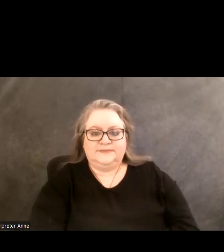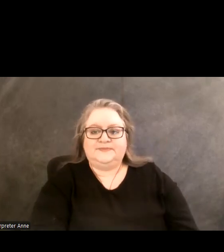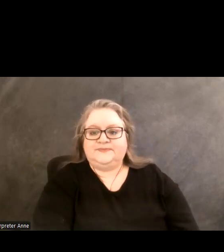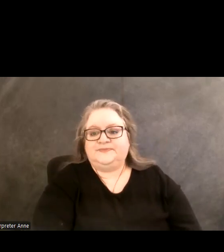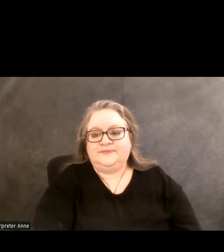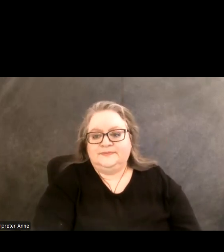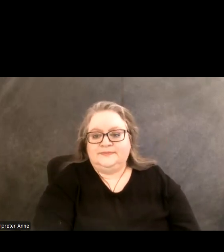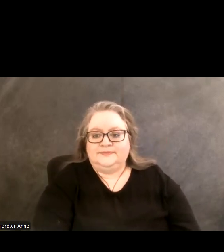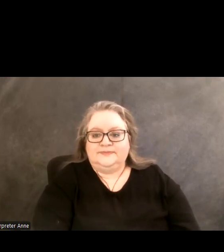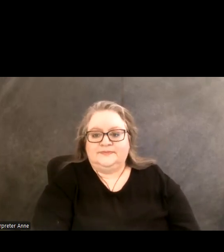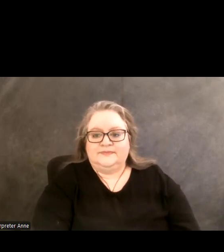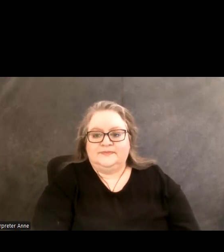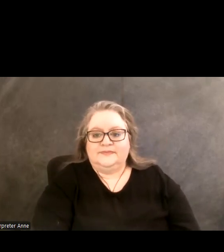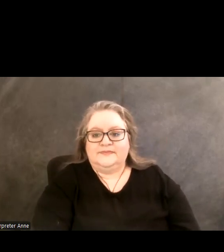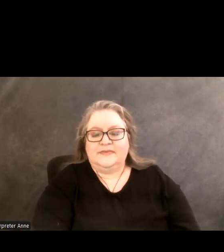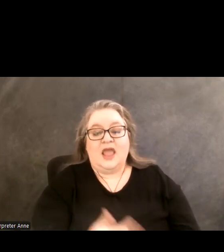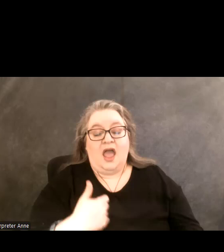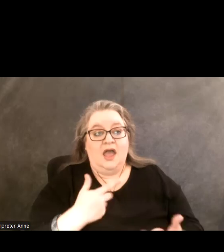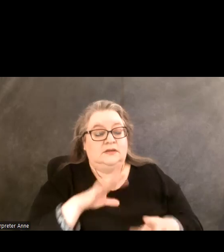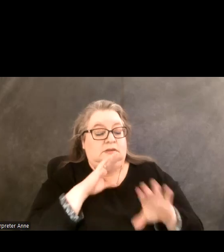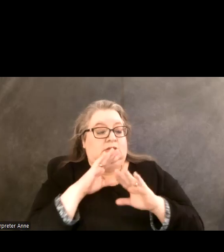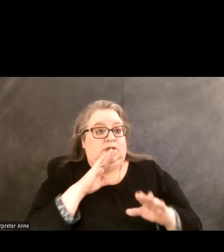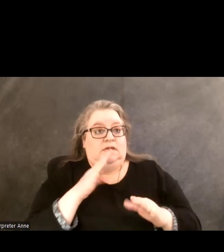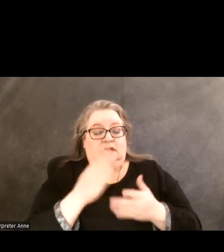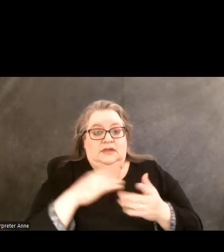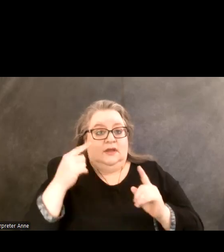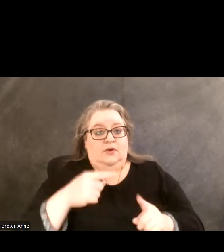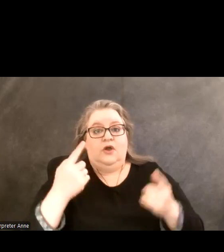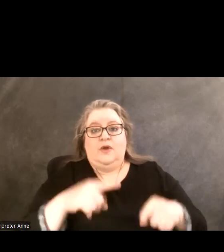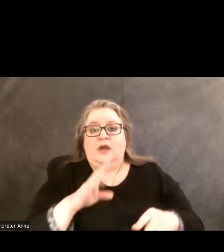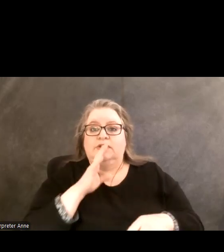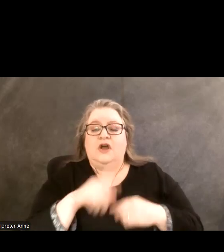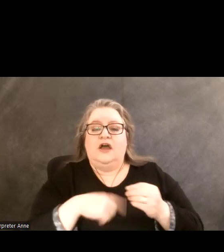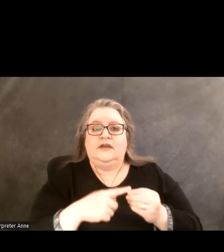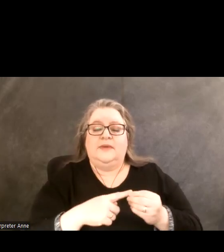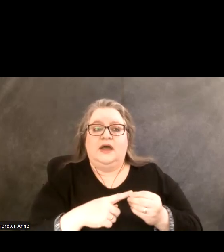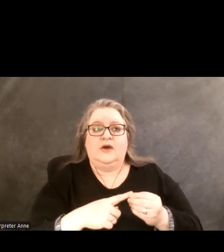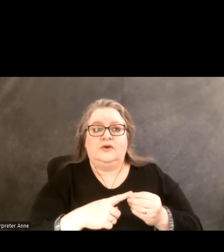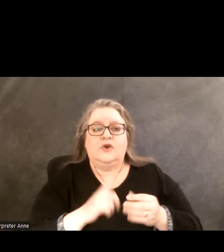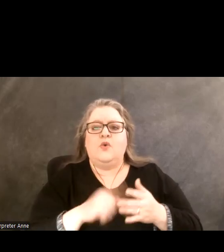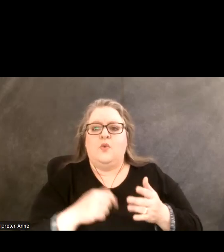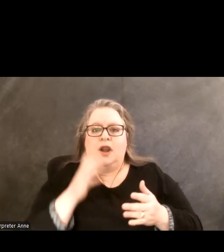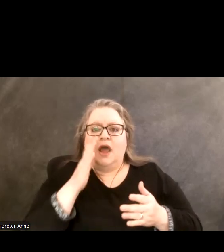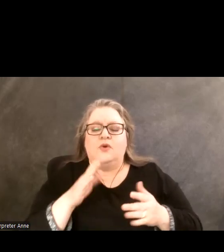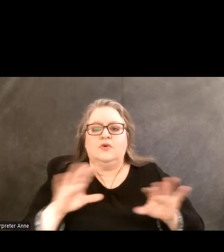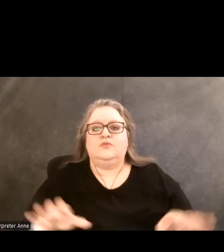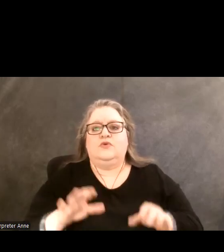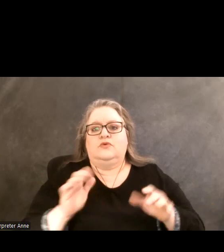I had a fit of frustration at some point when I was talking about what I was going to perform, and I think I ended up